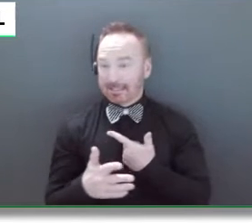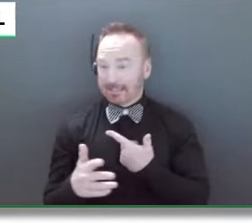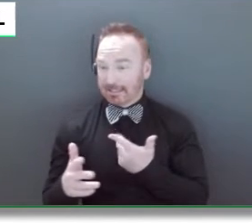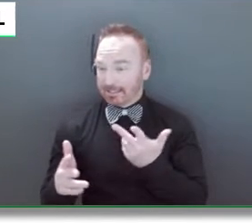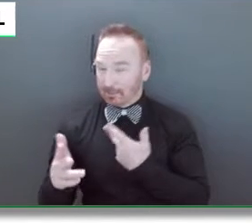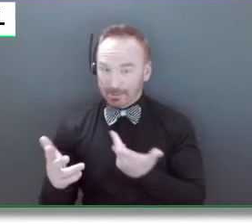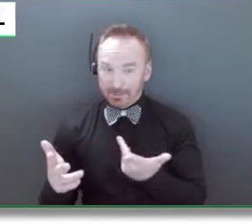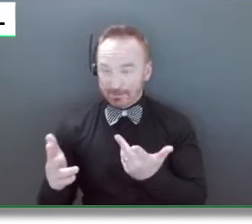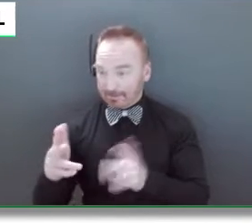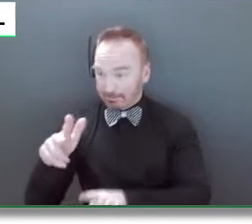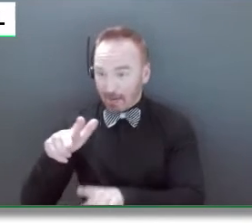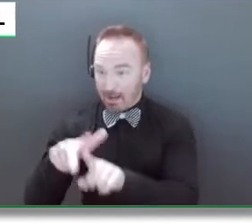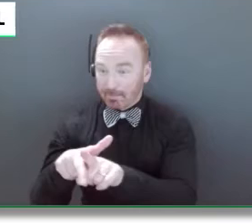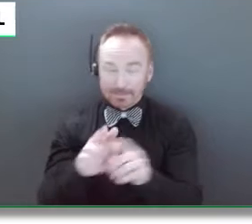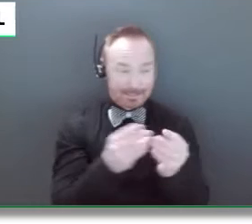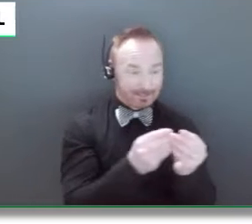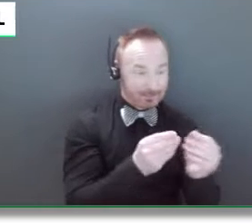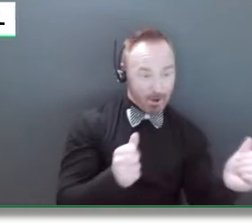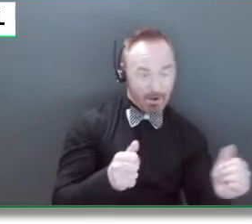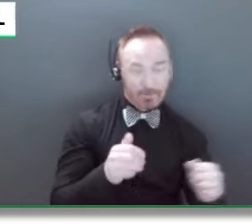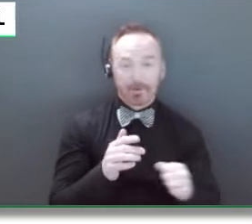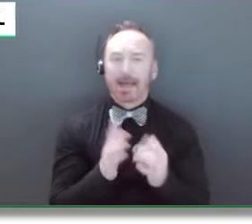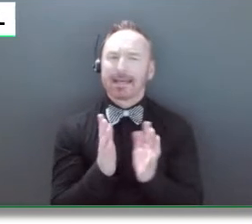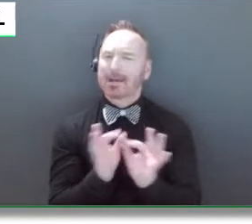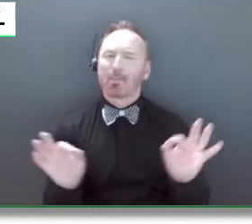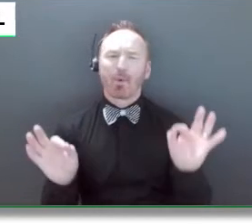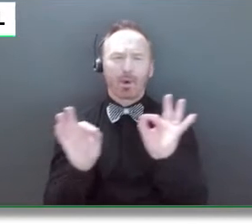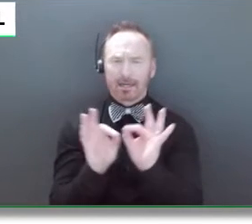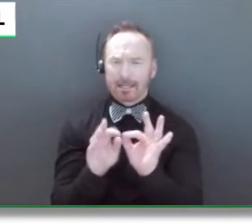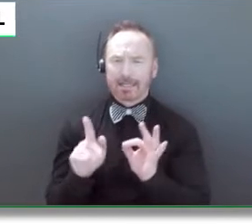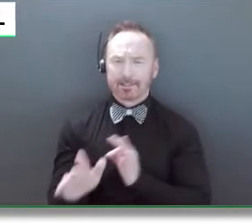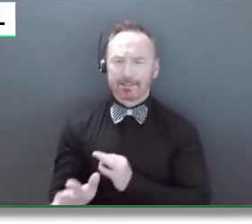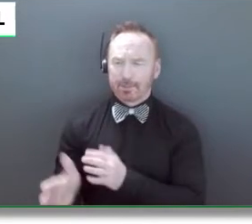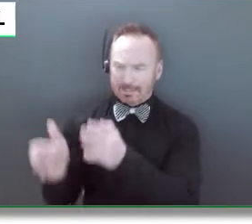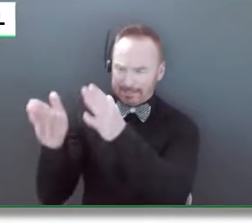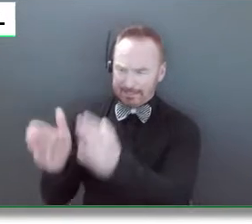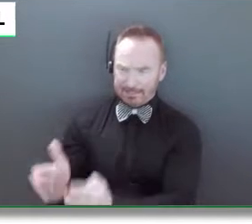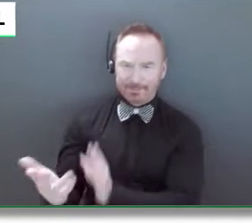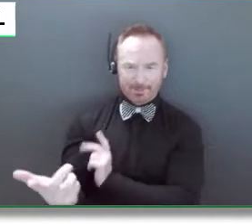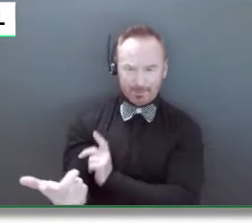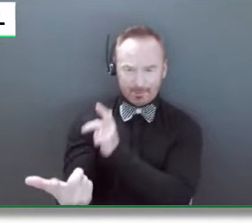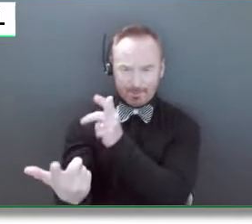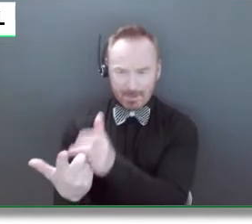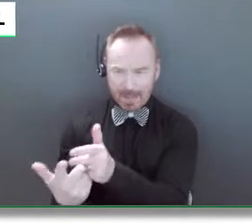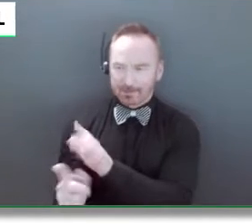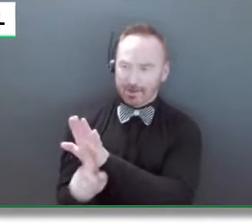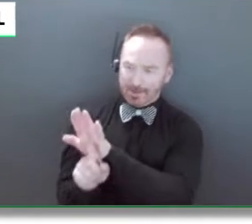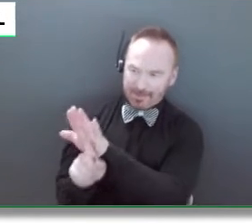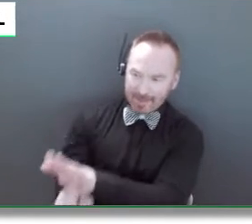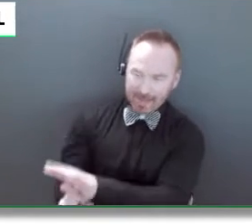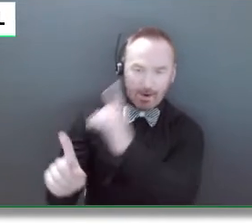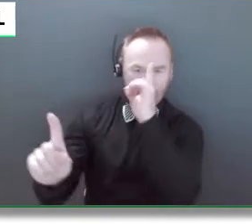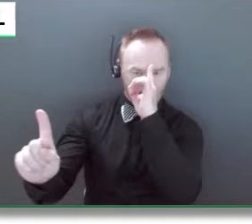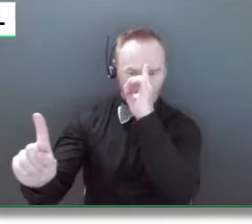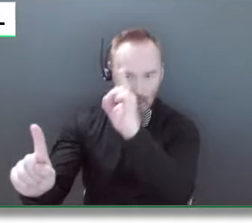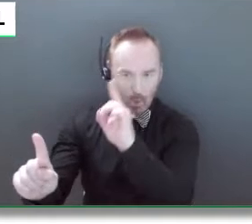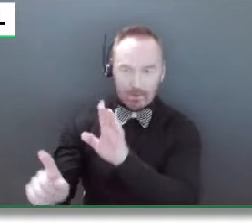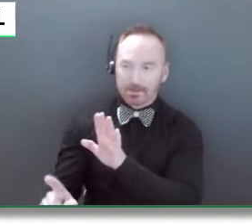importantly on the individual's own terms and relative to their goals and aspirations for being